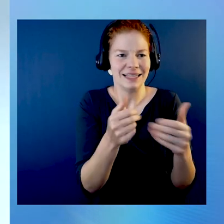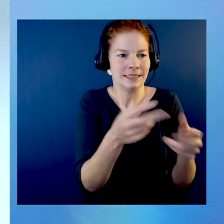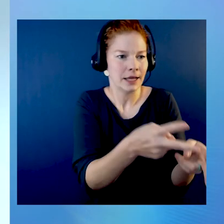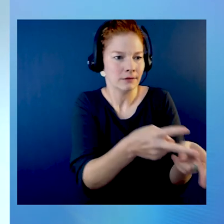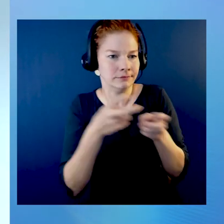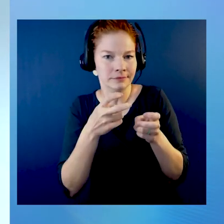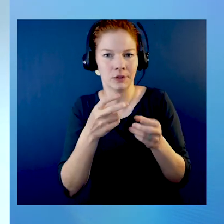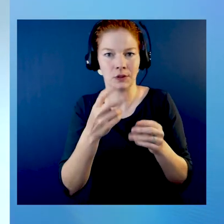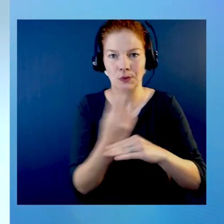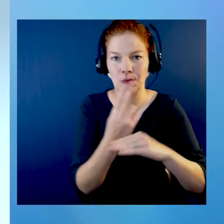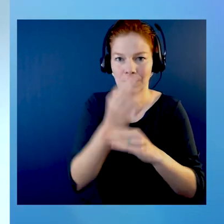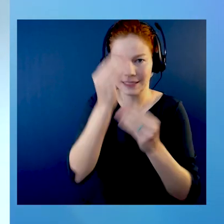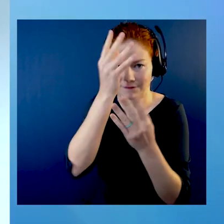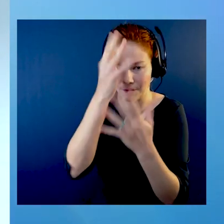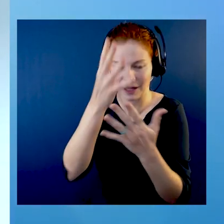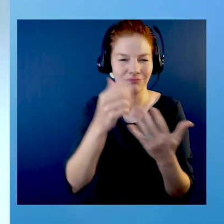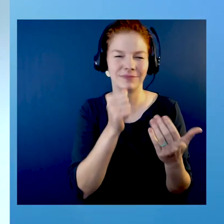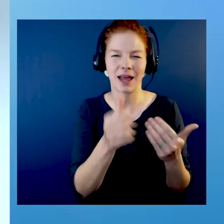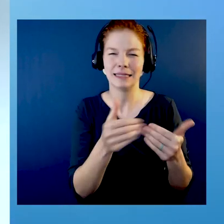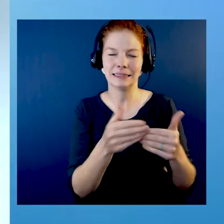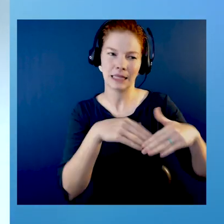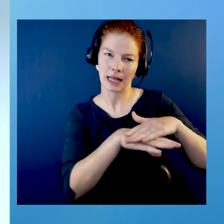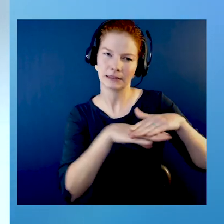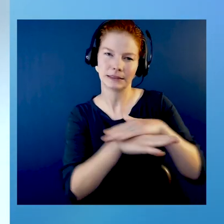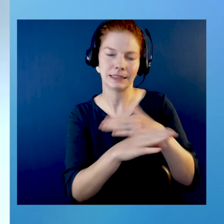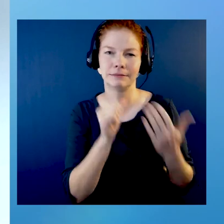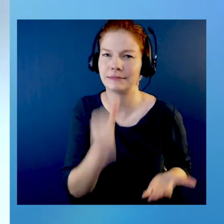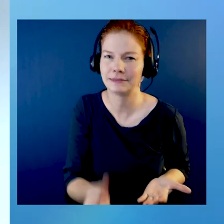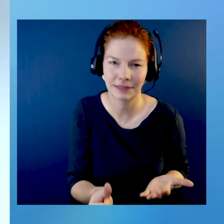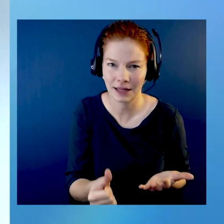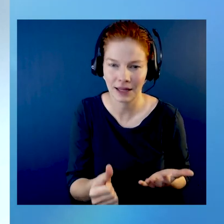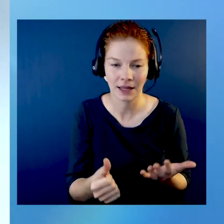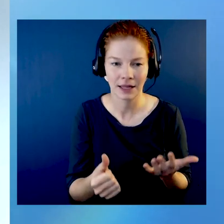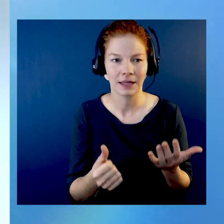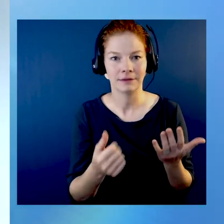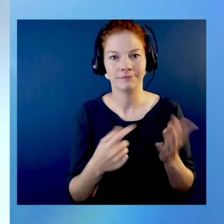or that is acceptable to the end-users, the citizens of the city,